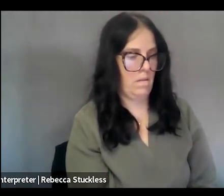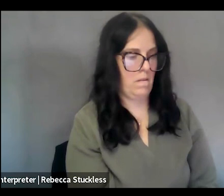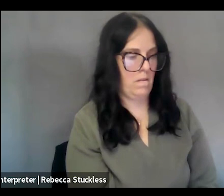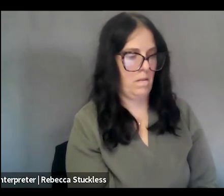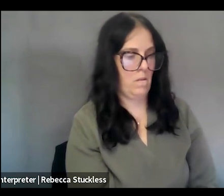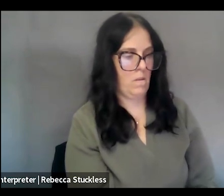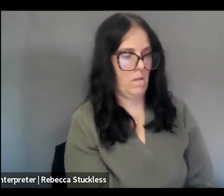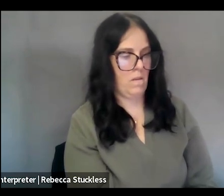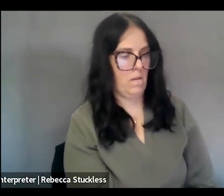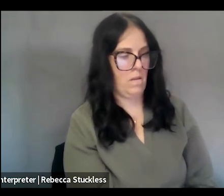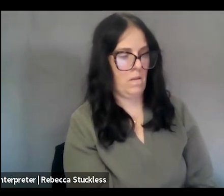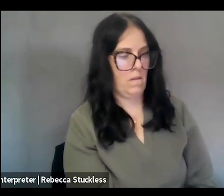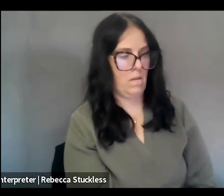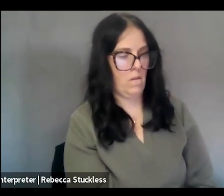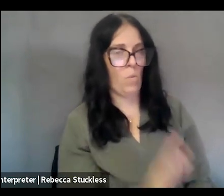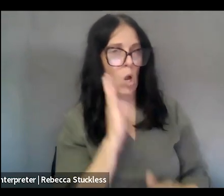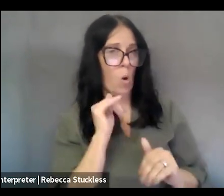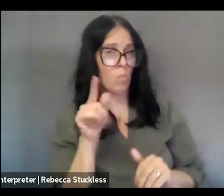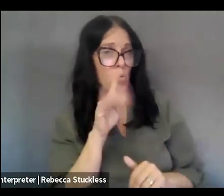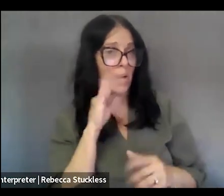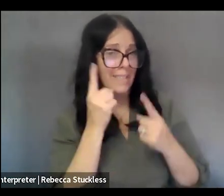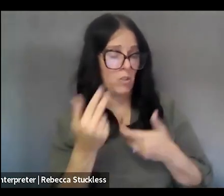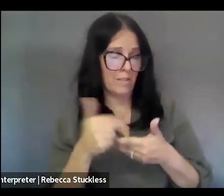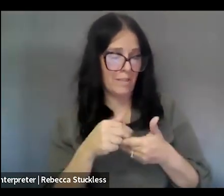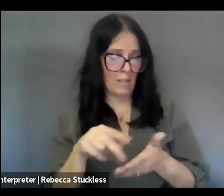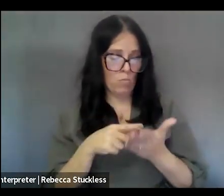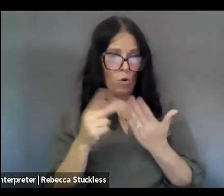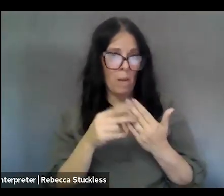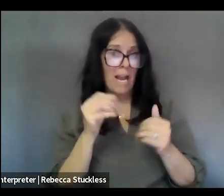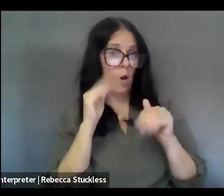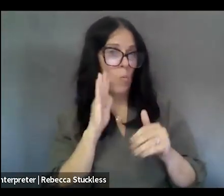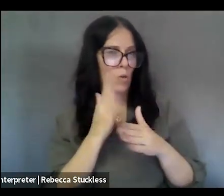and we will be sharing information about All of Us in the chat. Throughout the event, you can